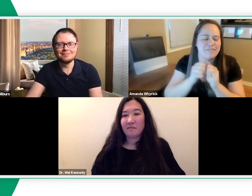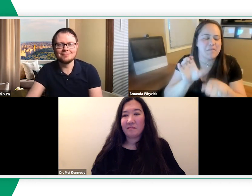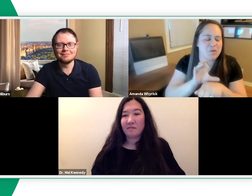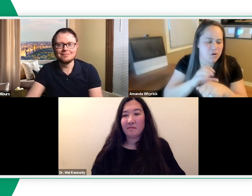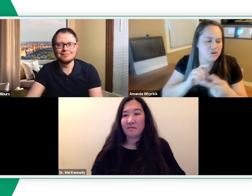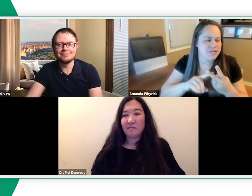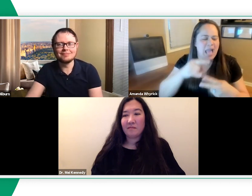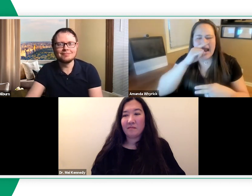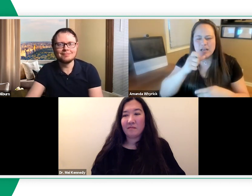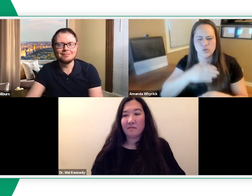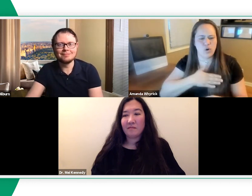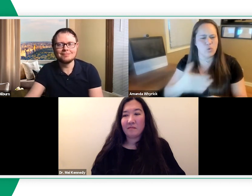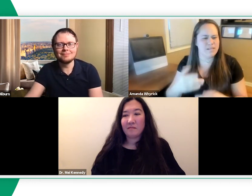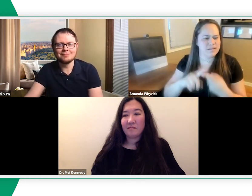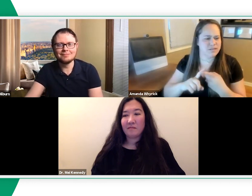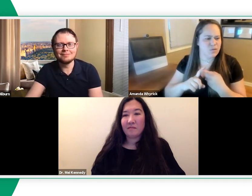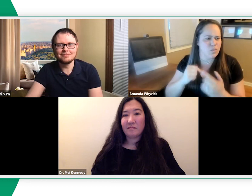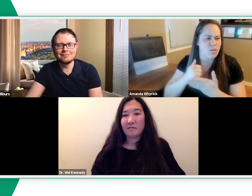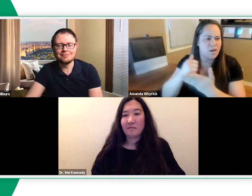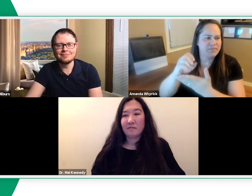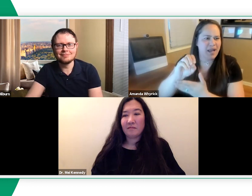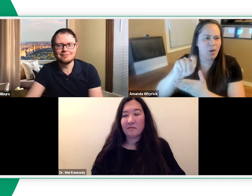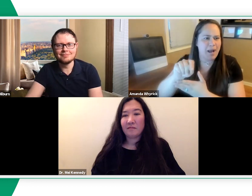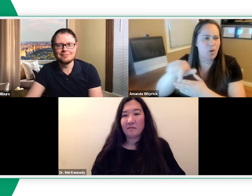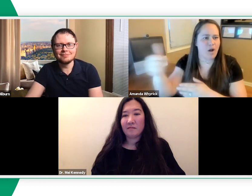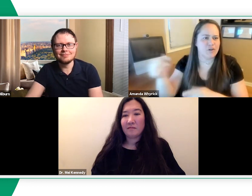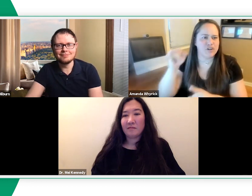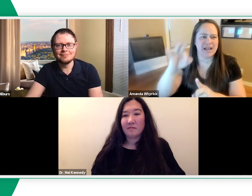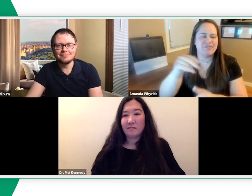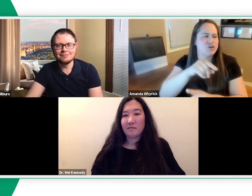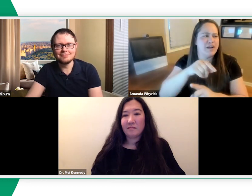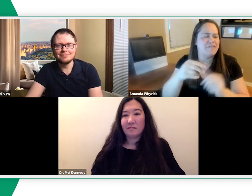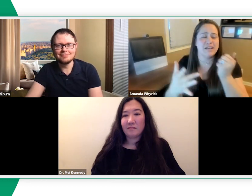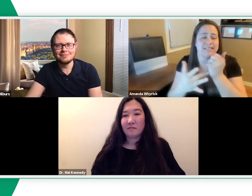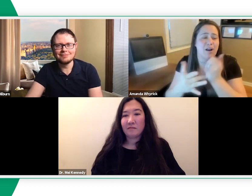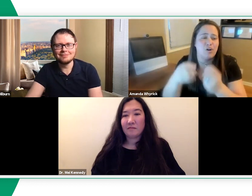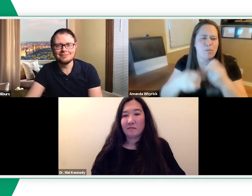computer. Kids who are willing to help out others if they're having a technical problem.